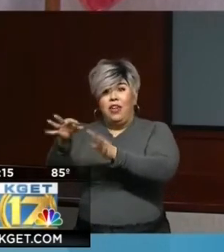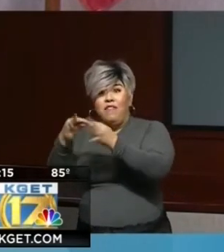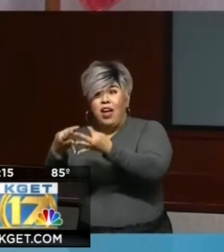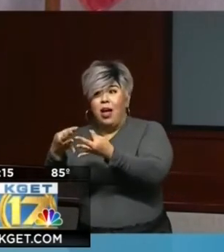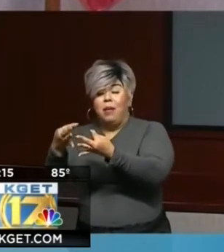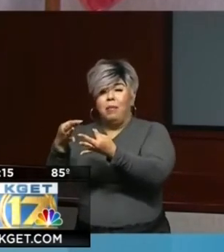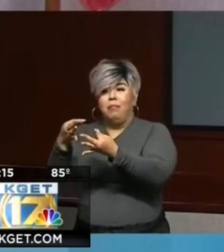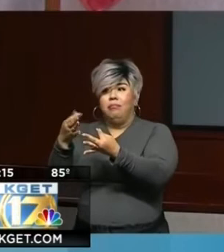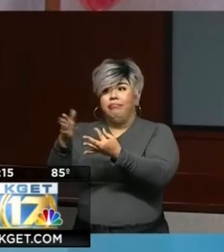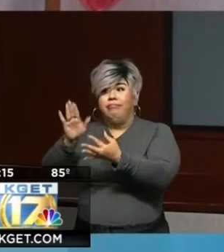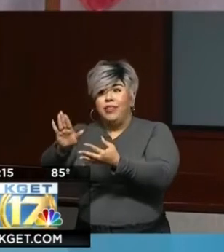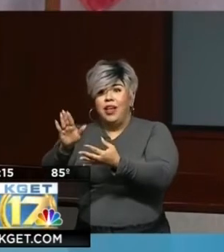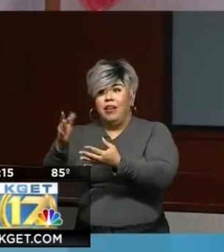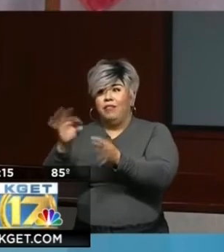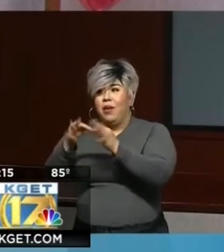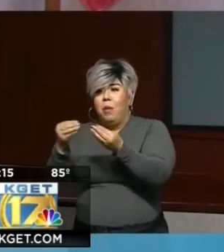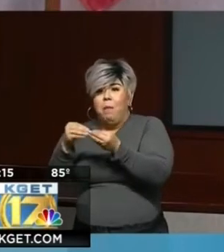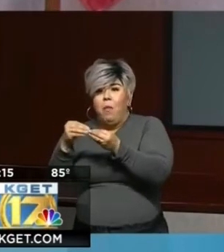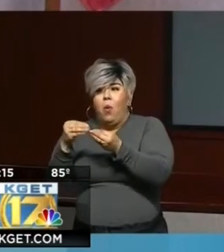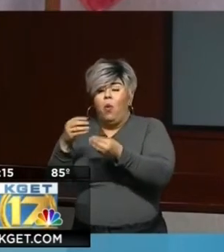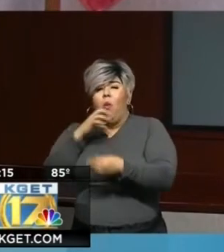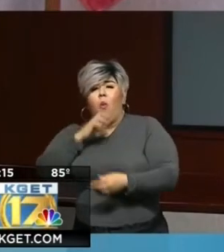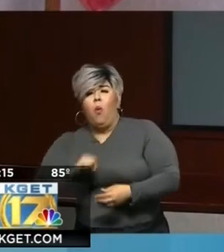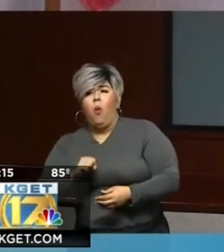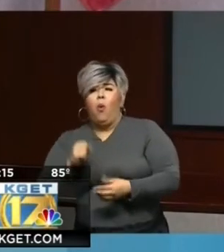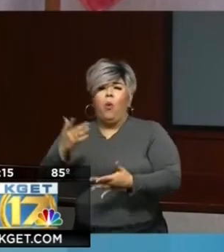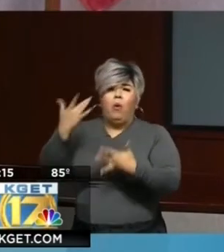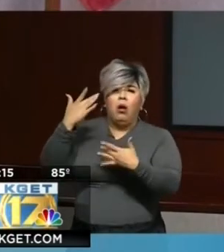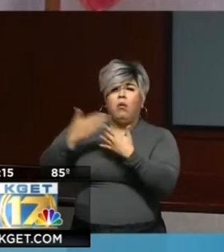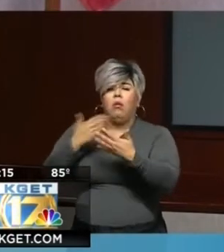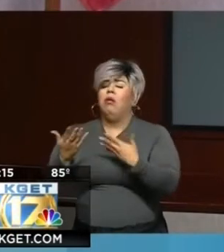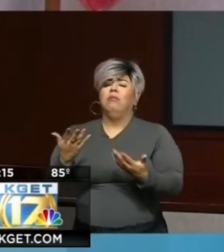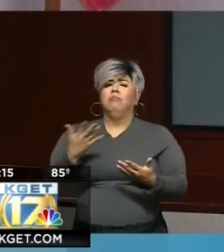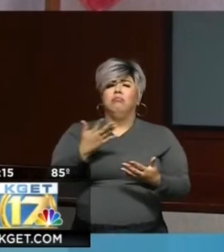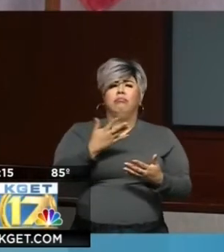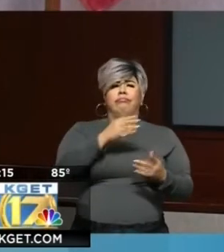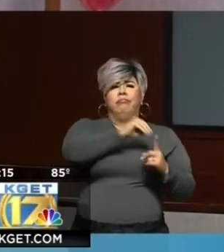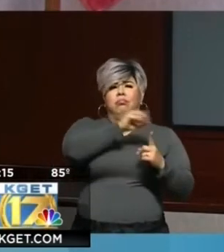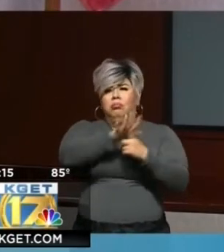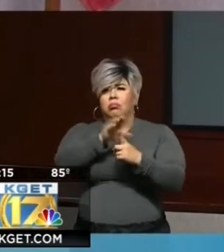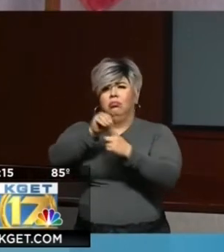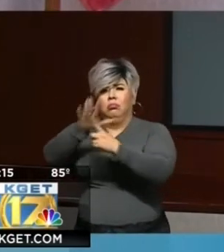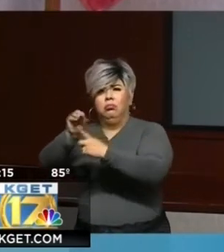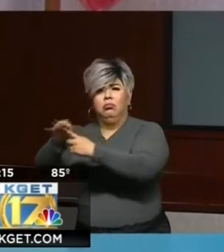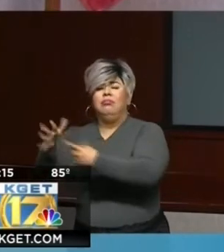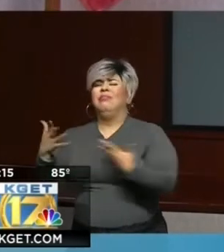A WEAKENED IMMUNE SYSTEM. COULD BE CARRYING -- CARE COULD BE CARRYING -- CARING FOR